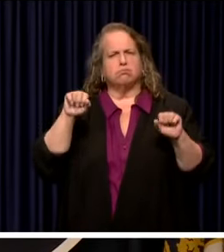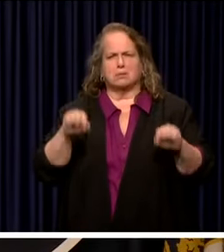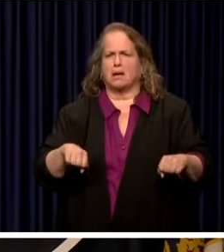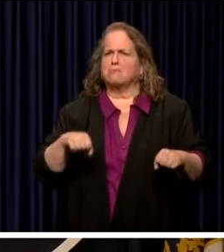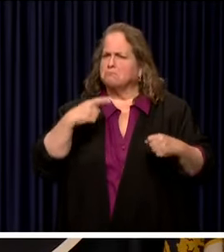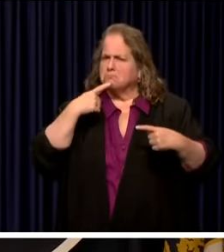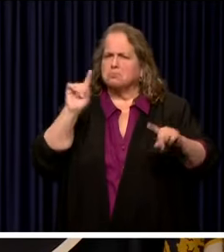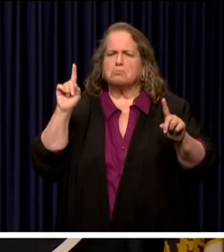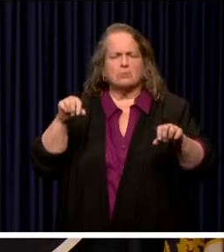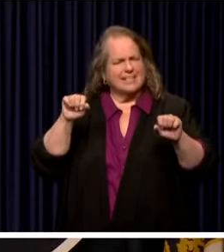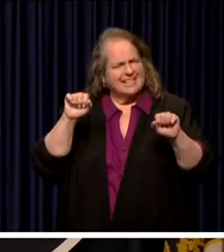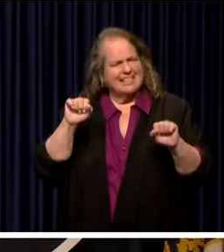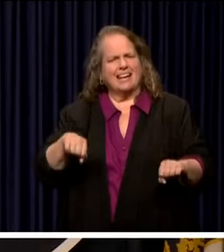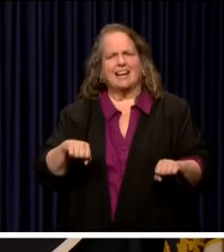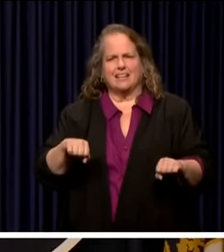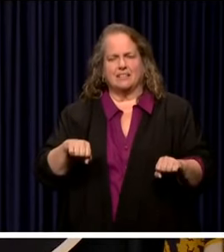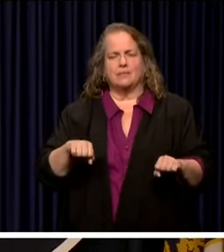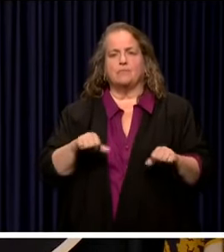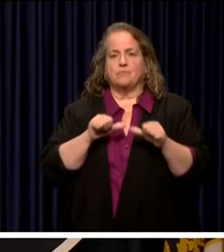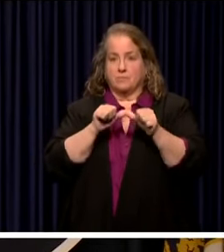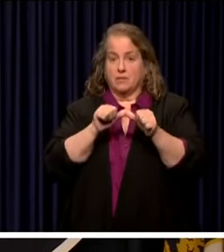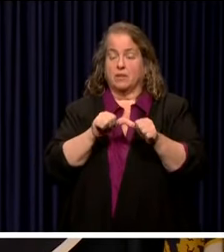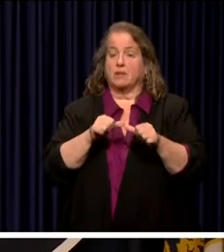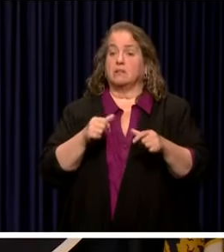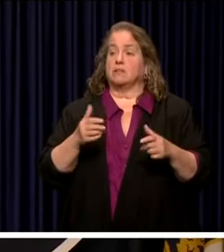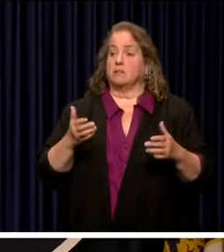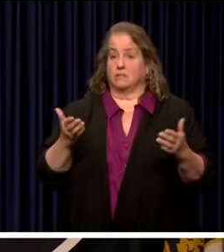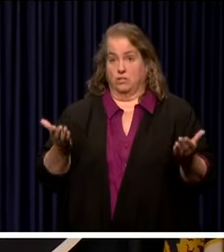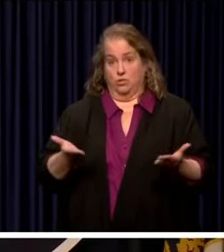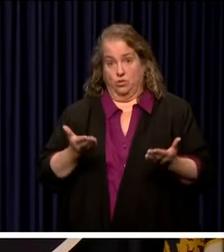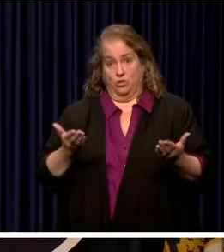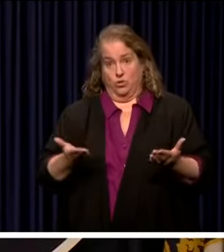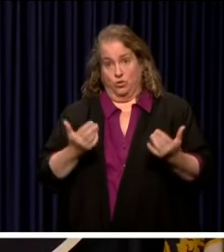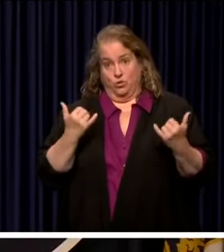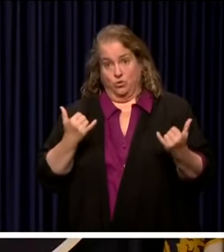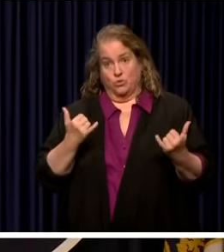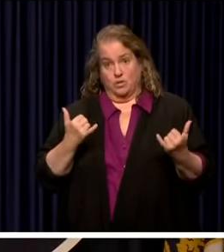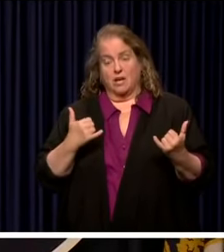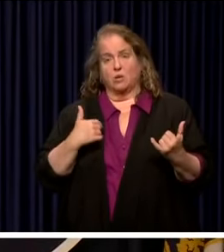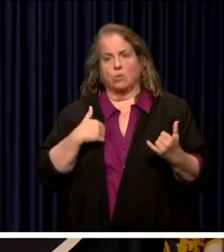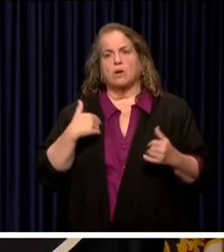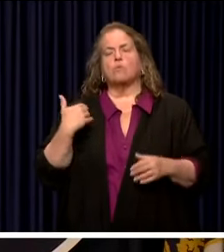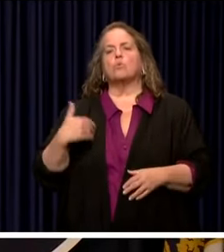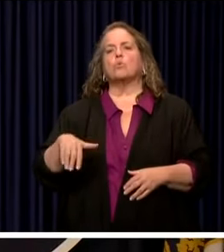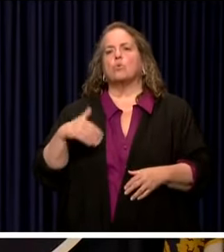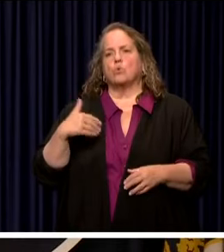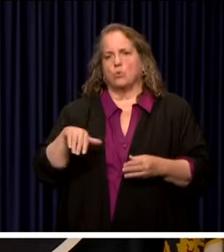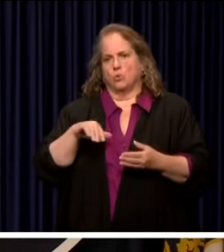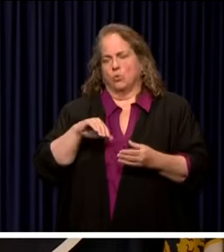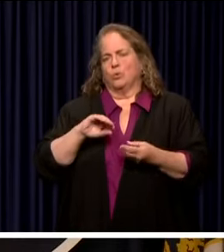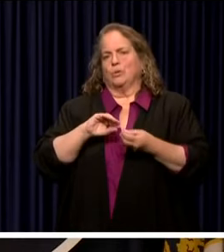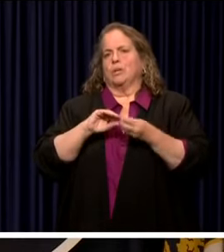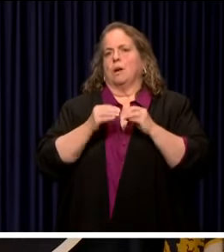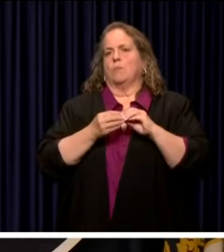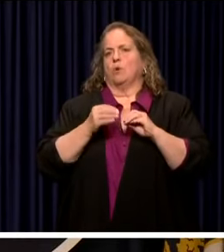AND WE'RE GOING TO GET THROUGH THIS TOGETHER BECAUSE WE HAVE BEEN COMMITTED TO THE TEN STEPS THAT IT TAKES TO DEFEAT THE